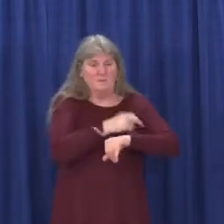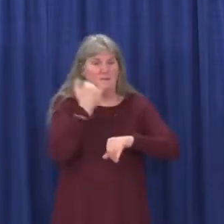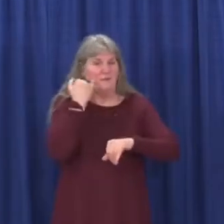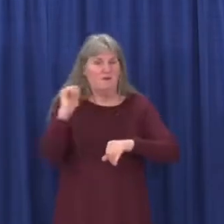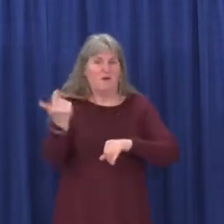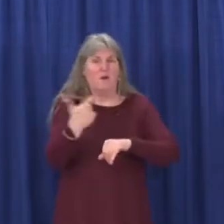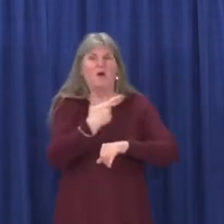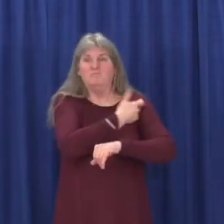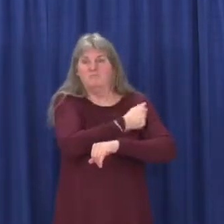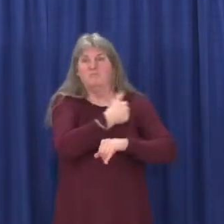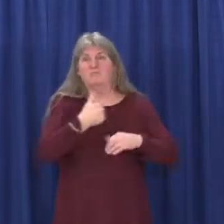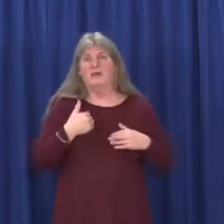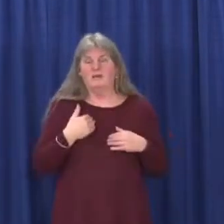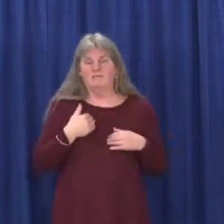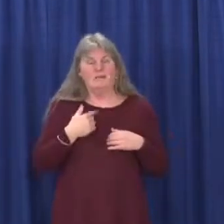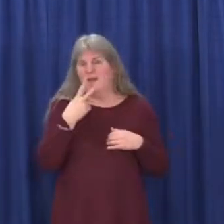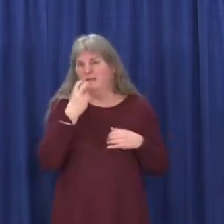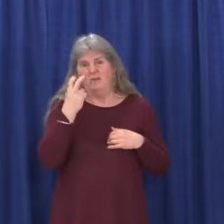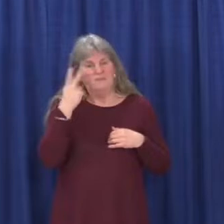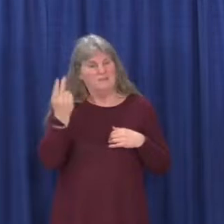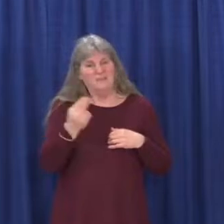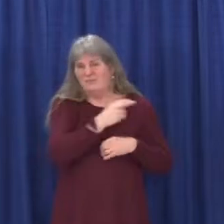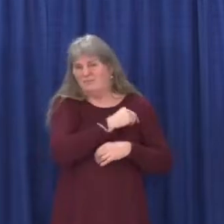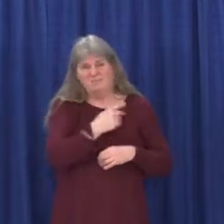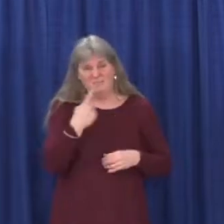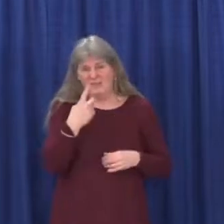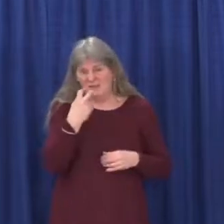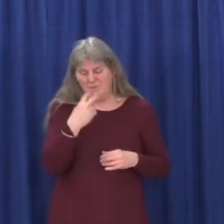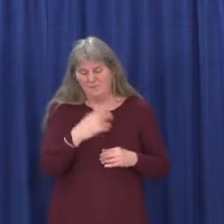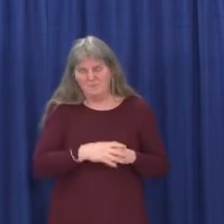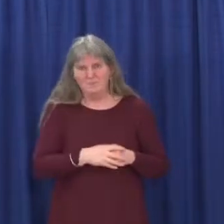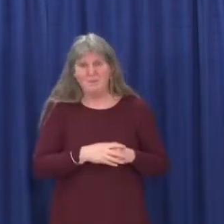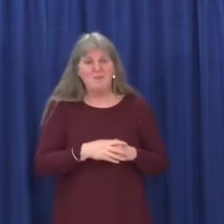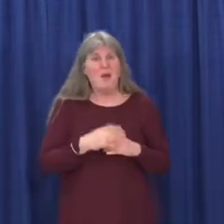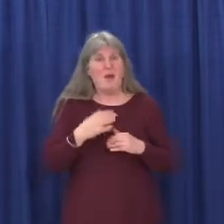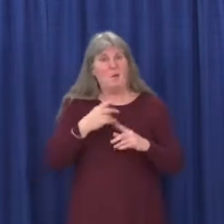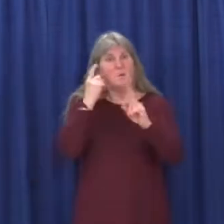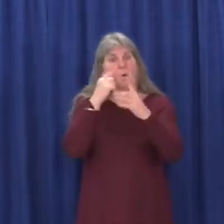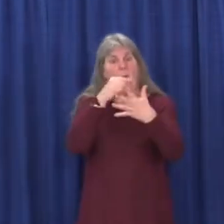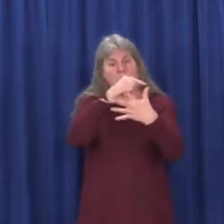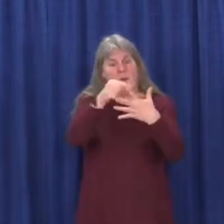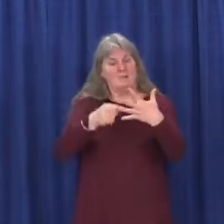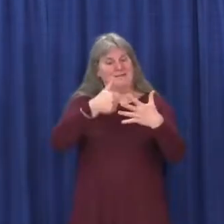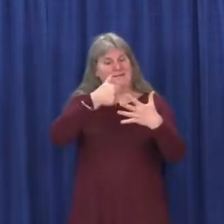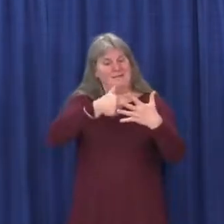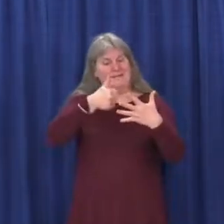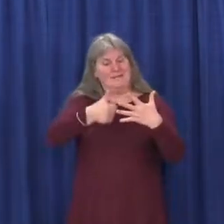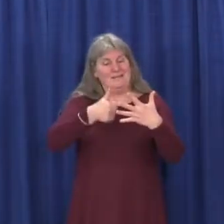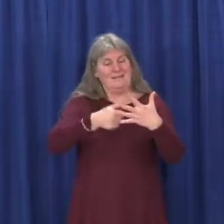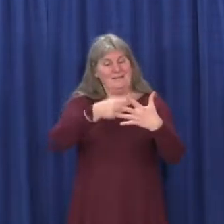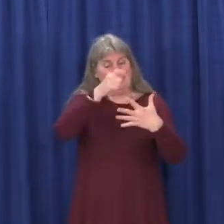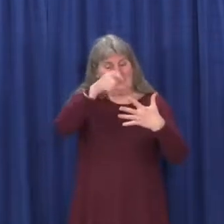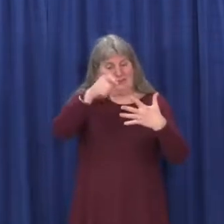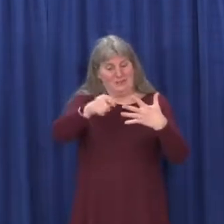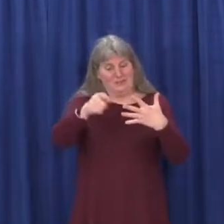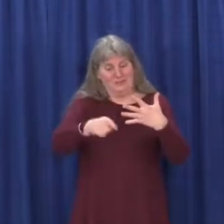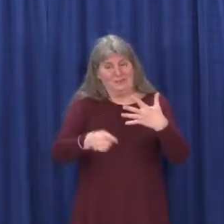or multiple chronic diseases. Those are the things I would like to see. And as we-- as-- and the other thing is,